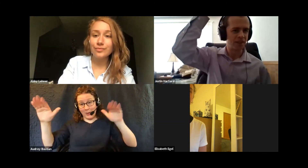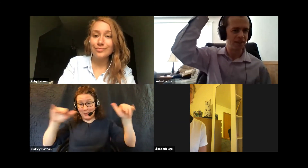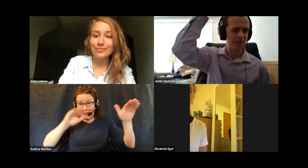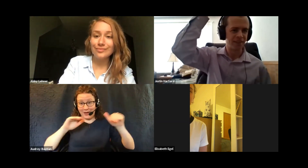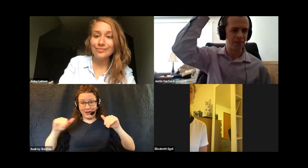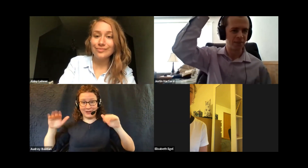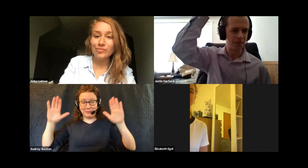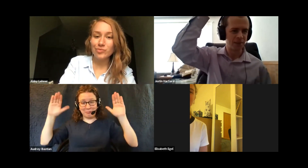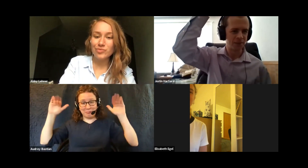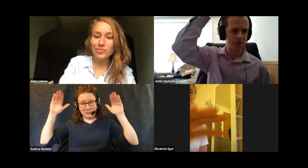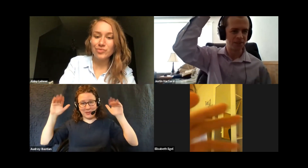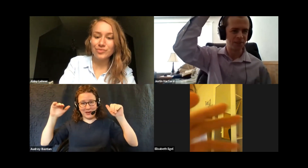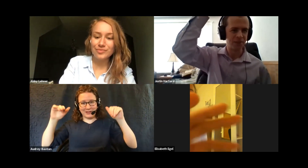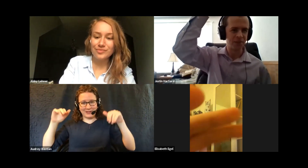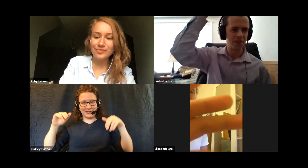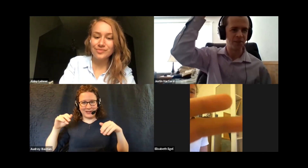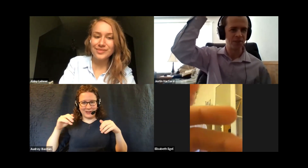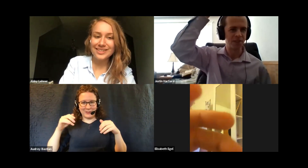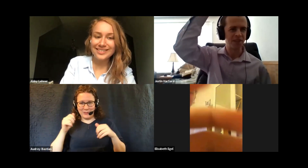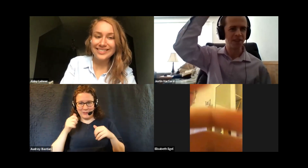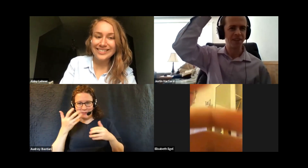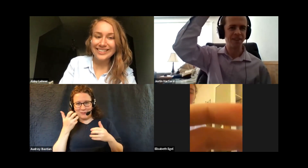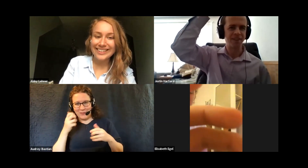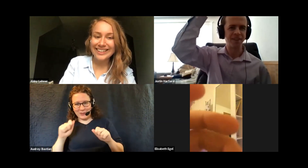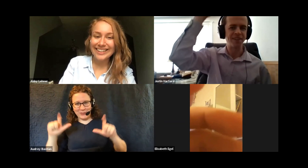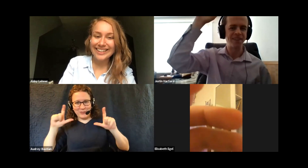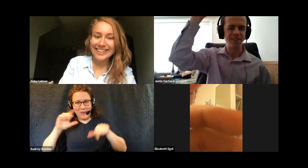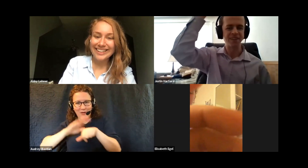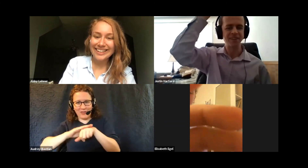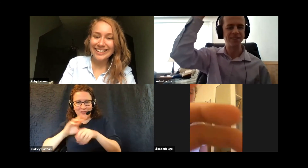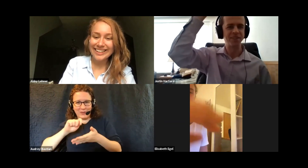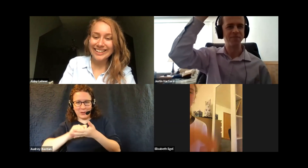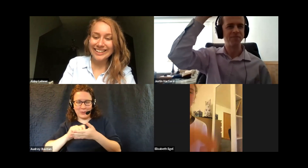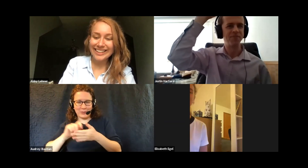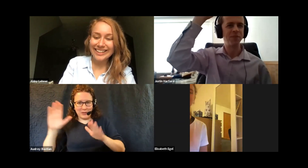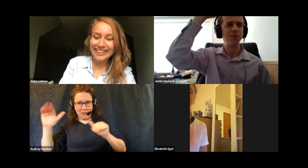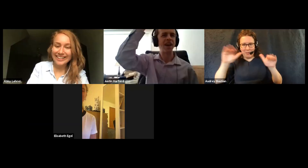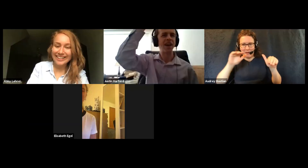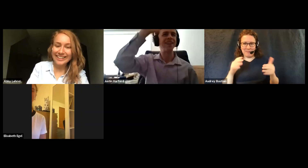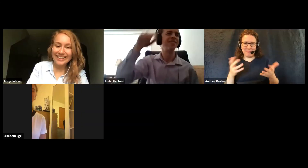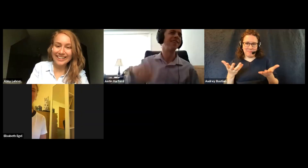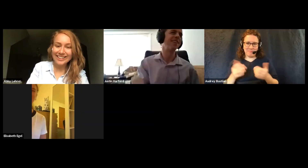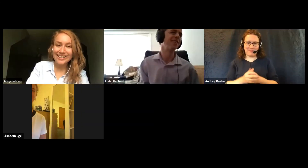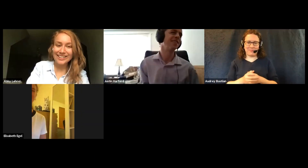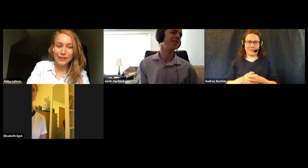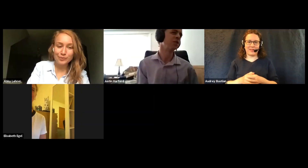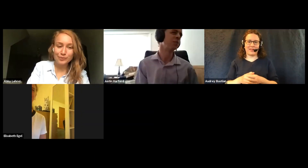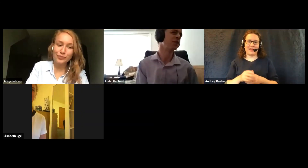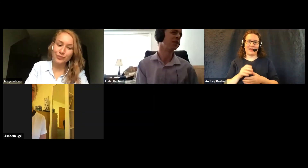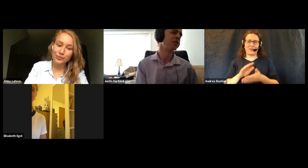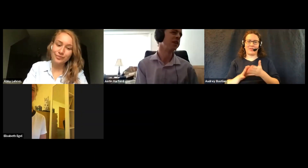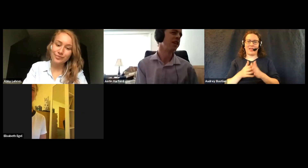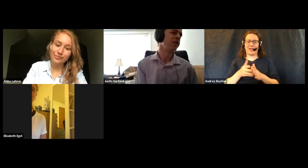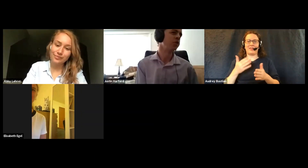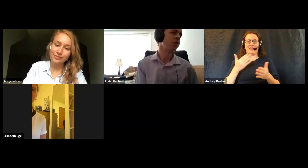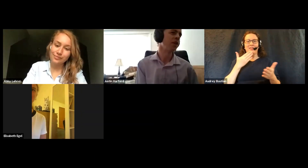I don't know if anybody else wants to turn on their videos. And with that, thank you so much all, enjoy